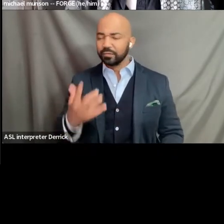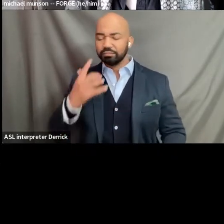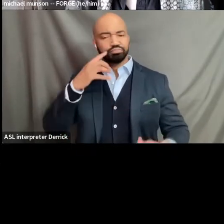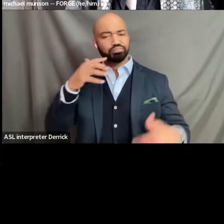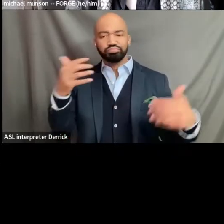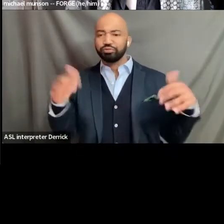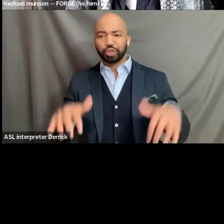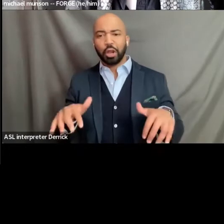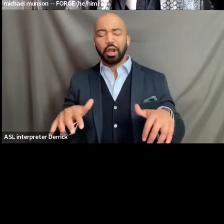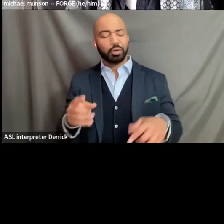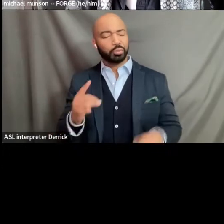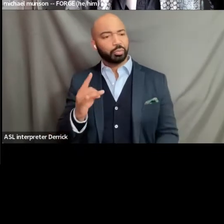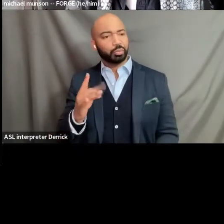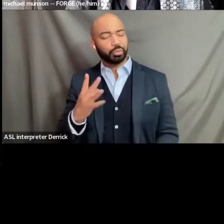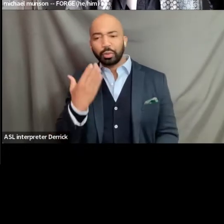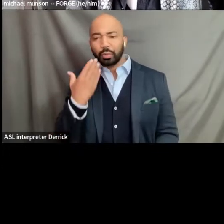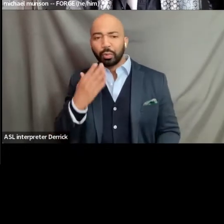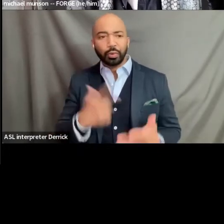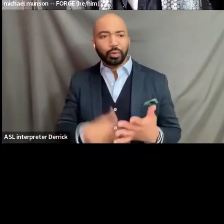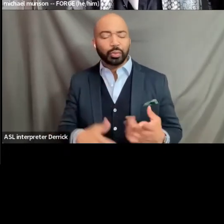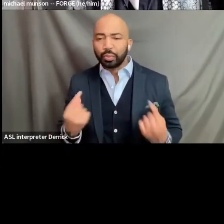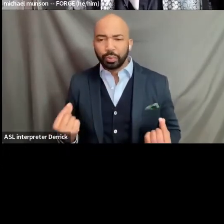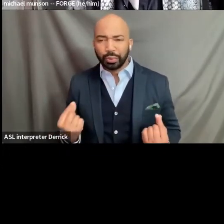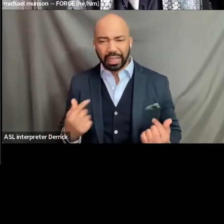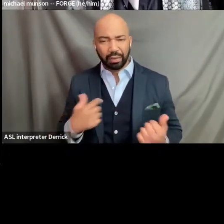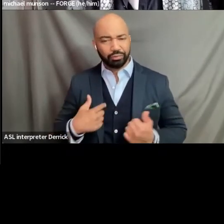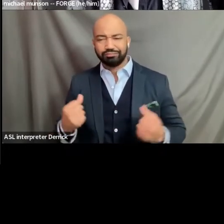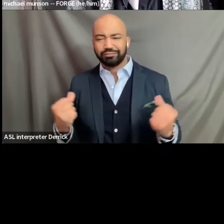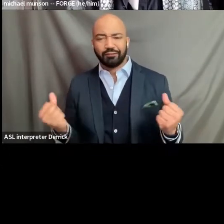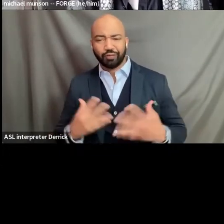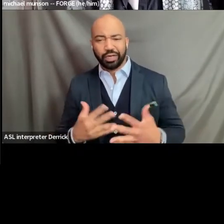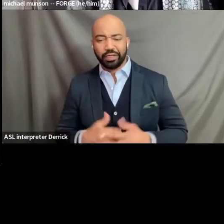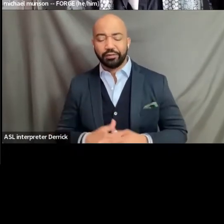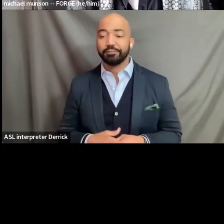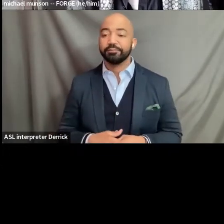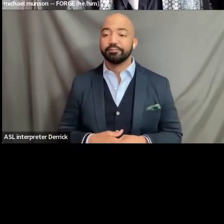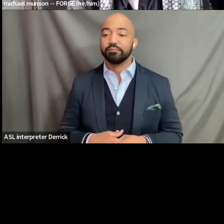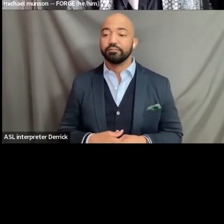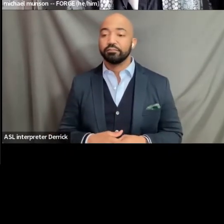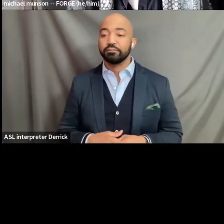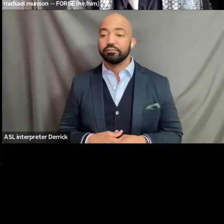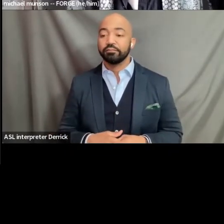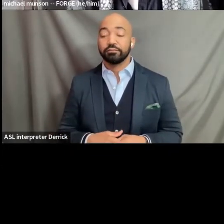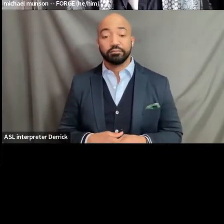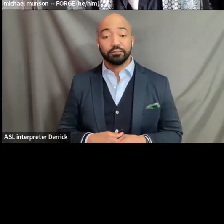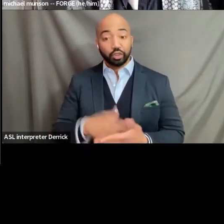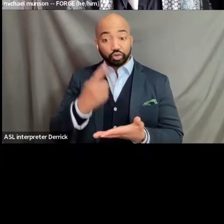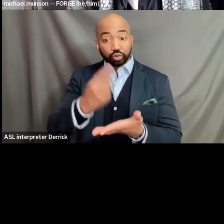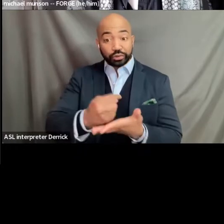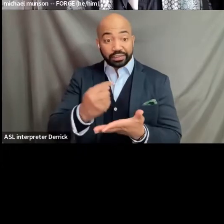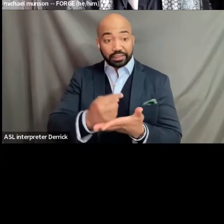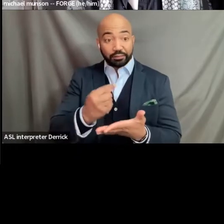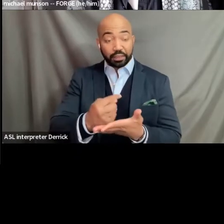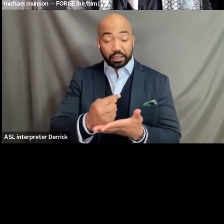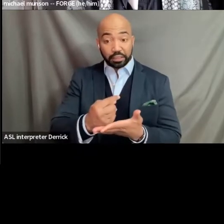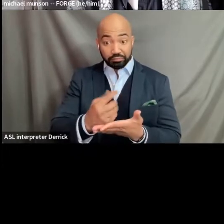I was scared. Getting into care has been a really wild experience.